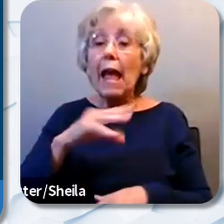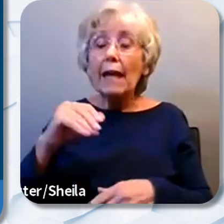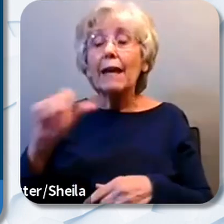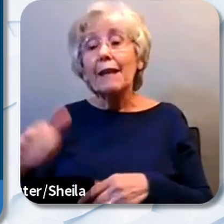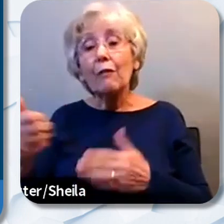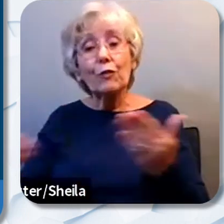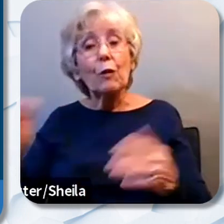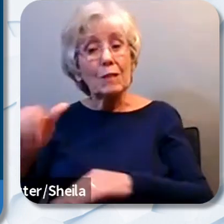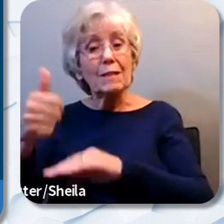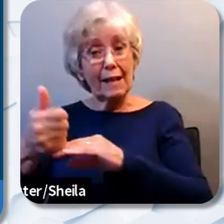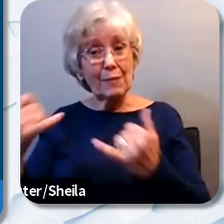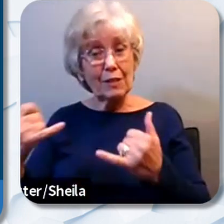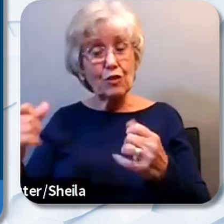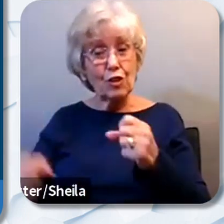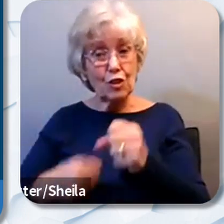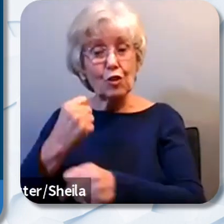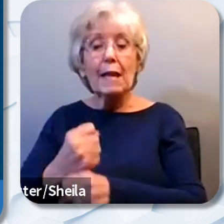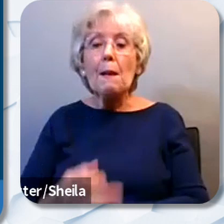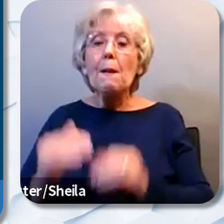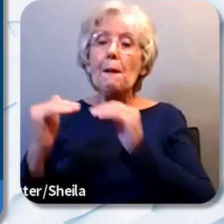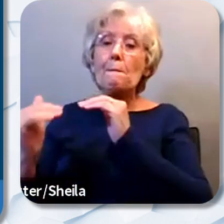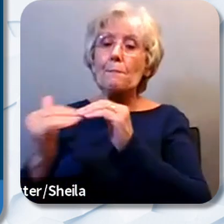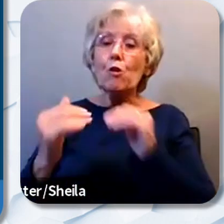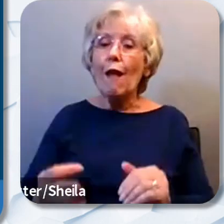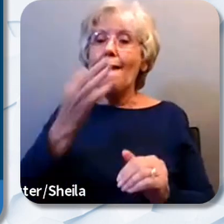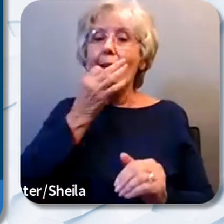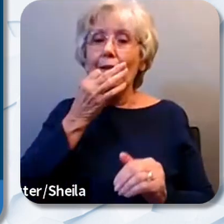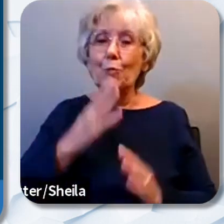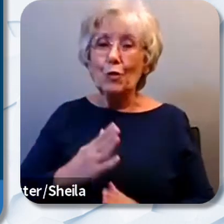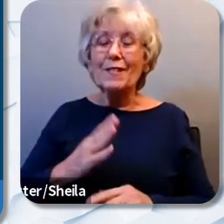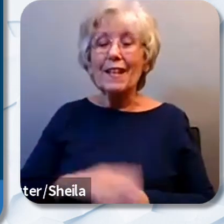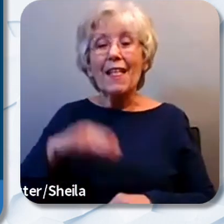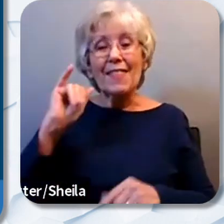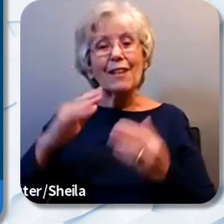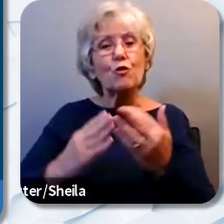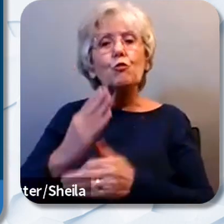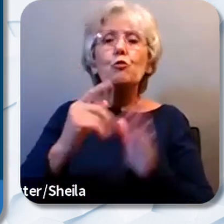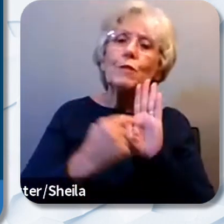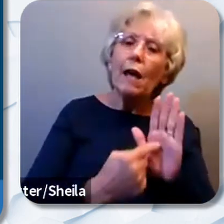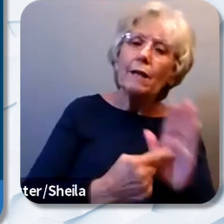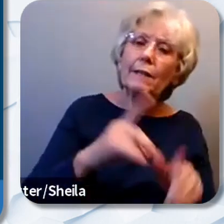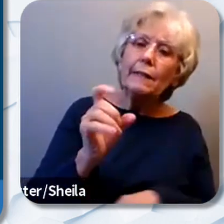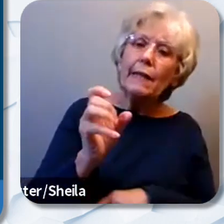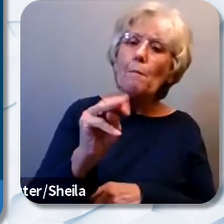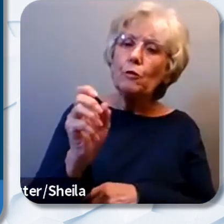year. is pure experts and that's you know through demonstration classrooms the demonstration lessons